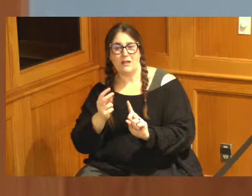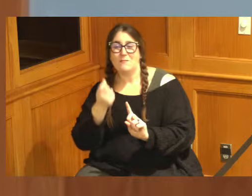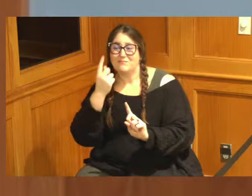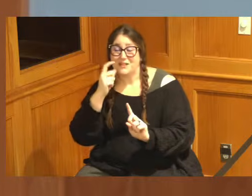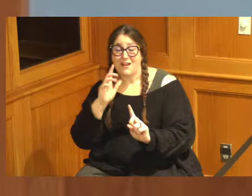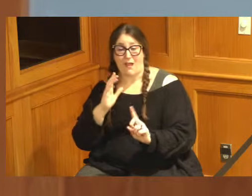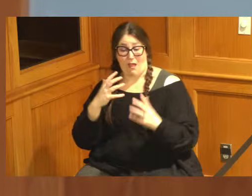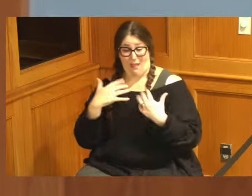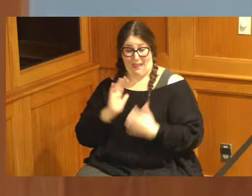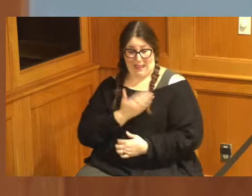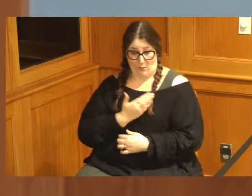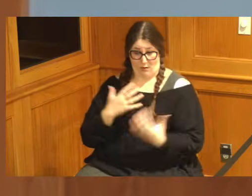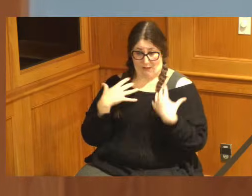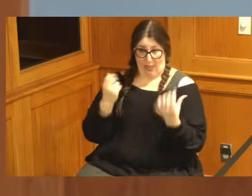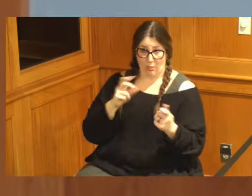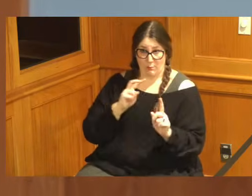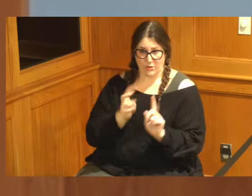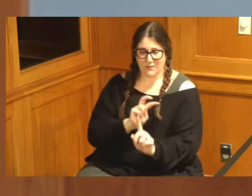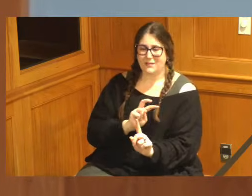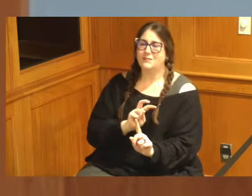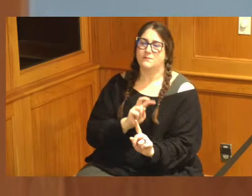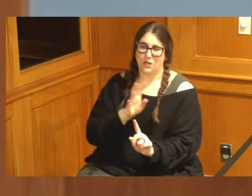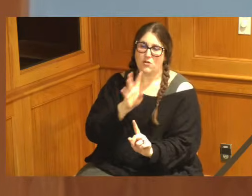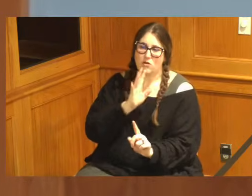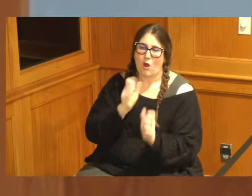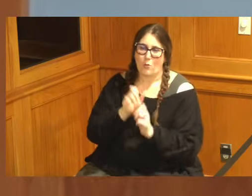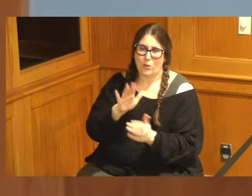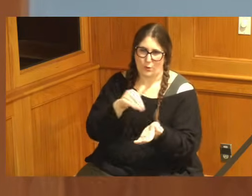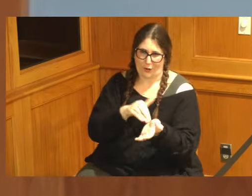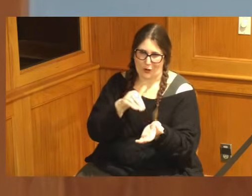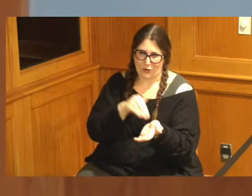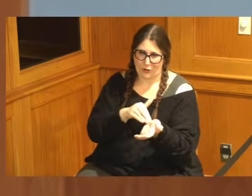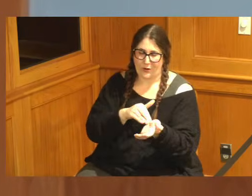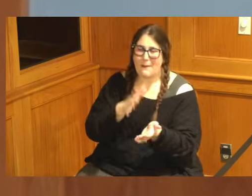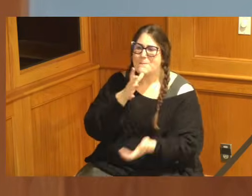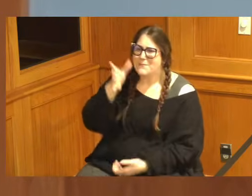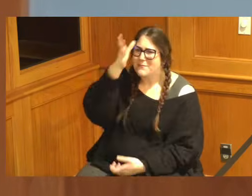to your provider. there have always been instances in which parents have concern about certain